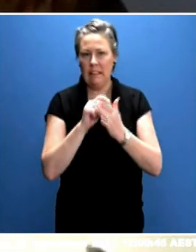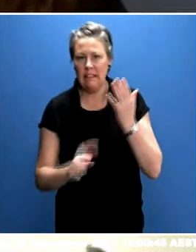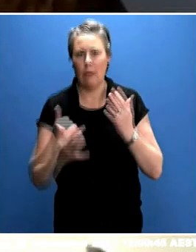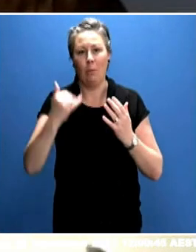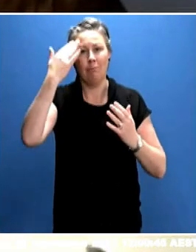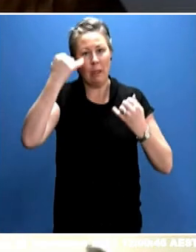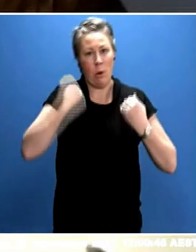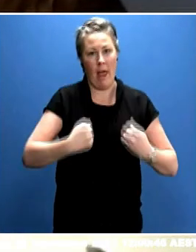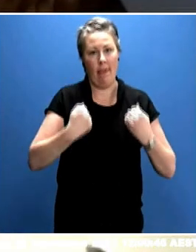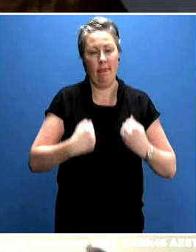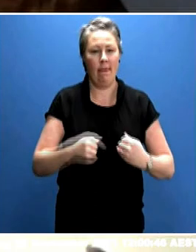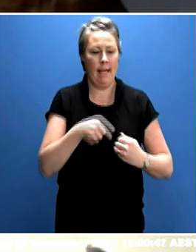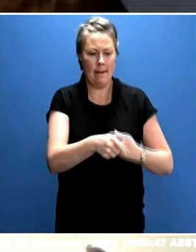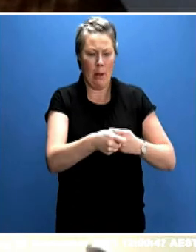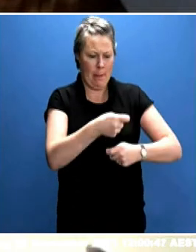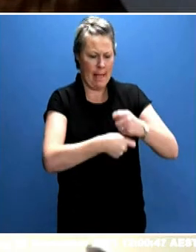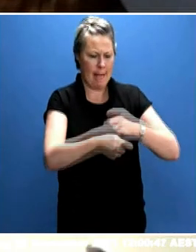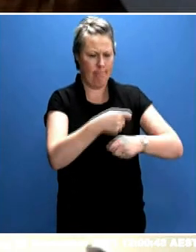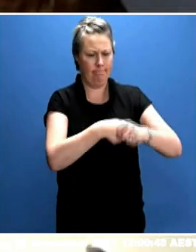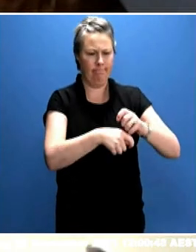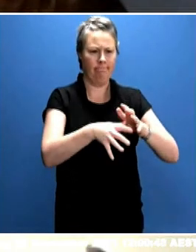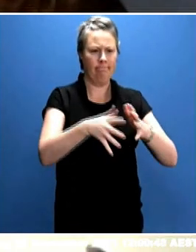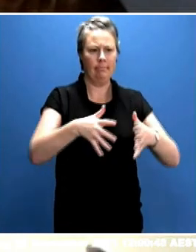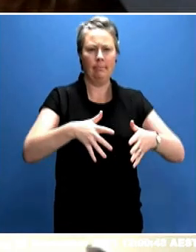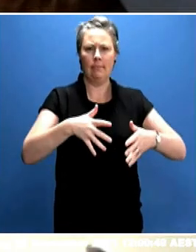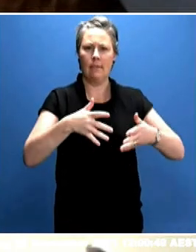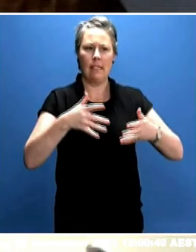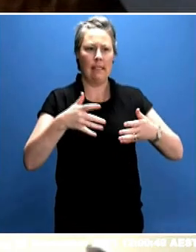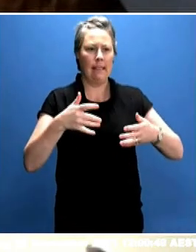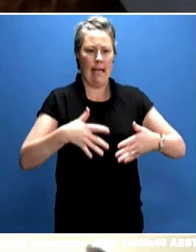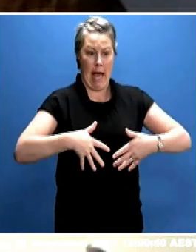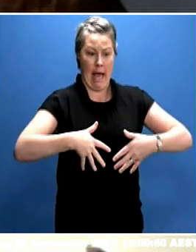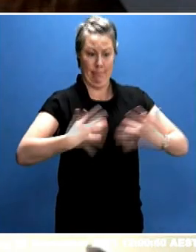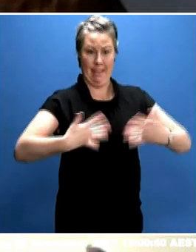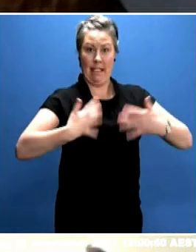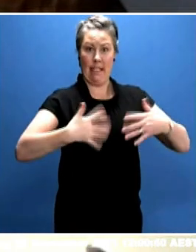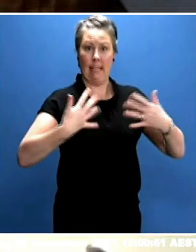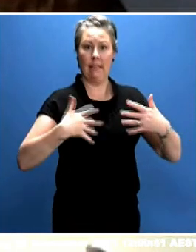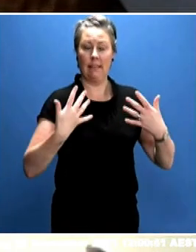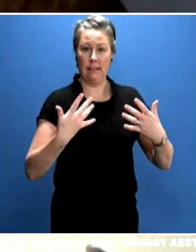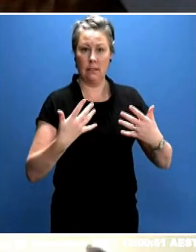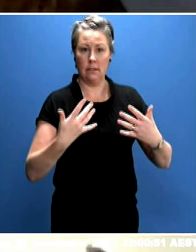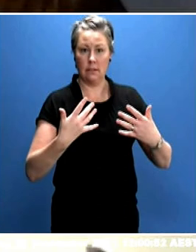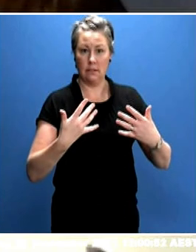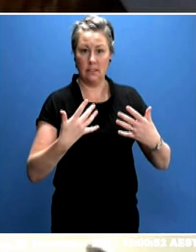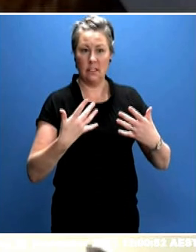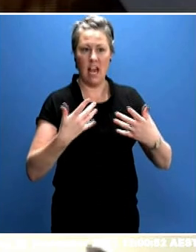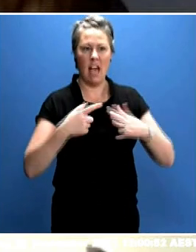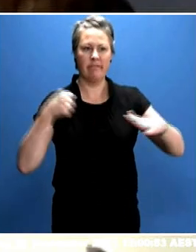become dysregulated, so they can become upset and end up smashing things